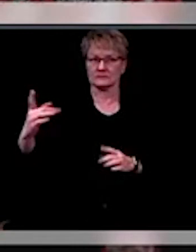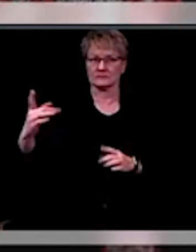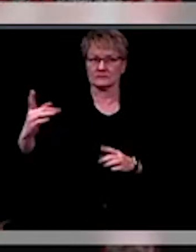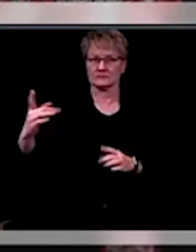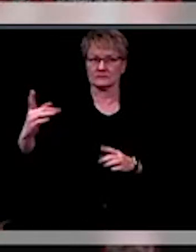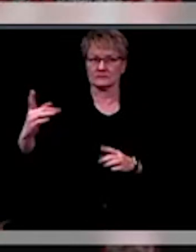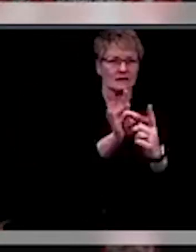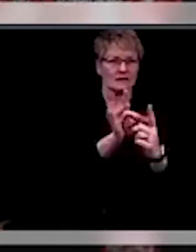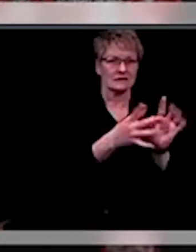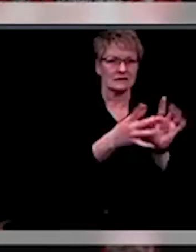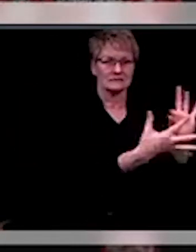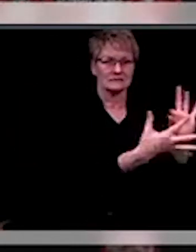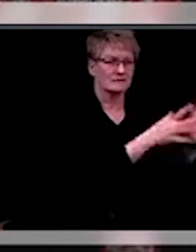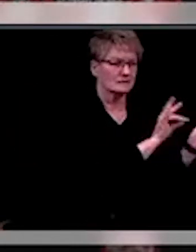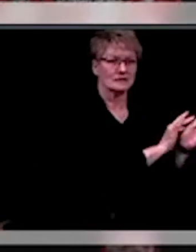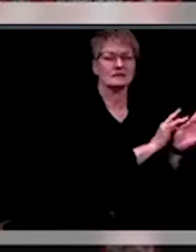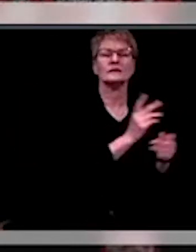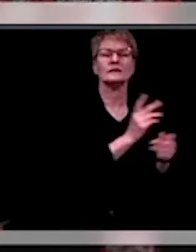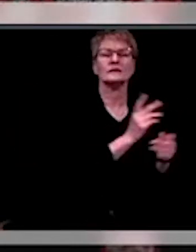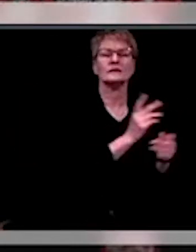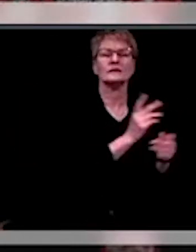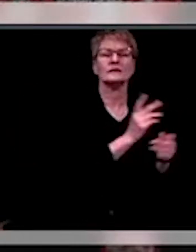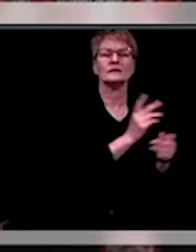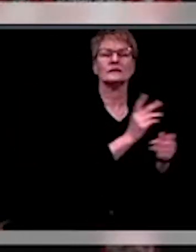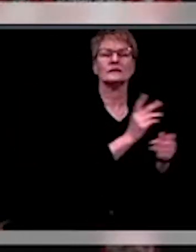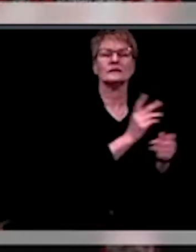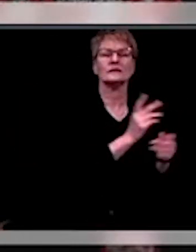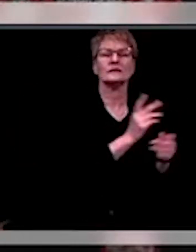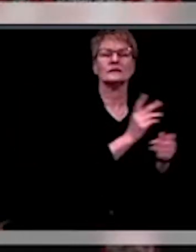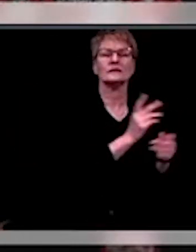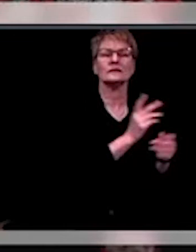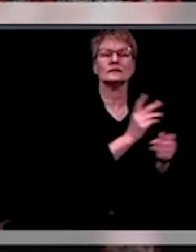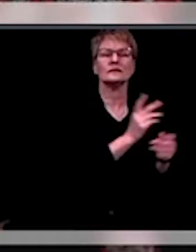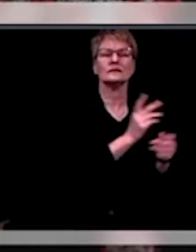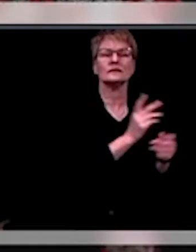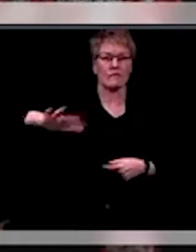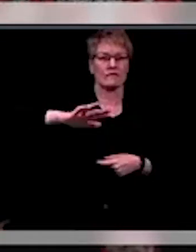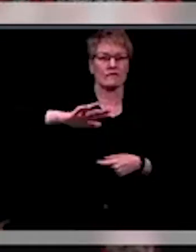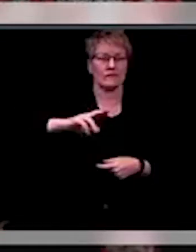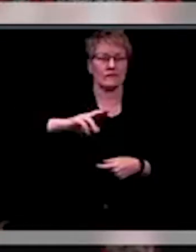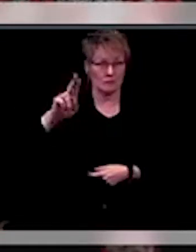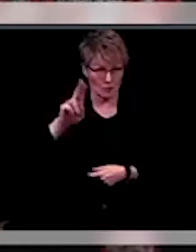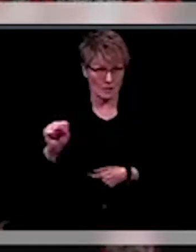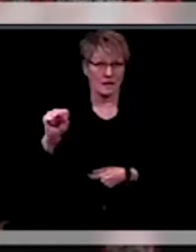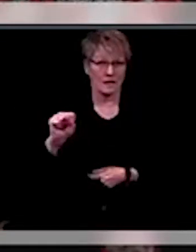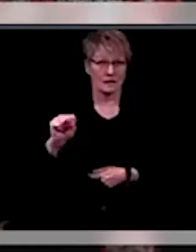in particular, who are in a developmental stage where they socialize with a lot of people outside